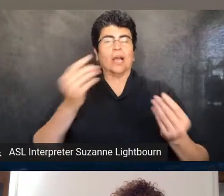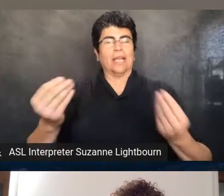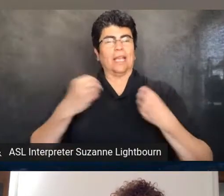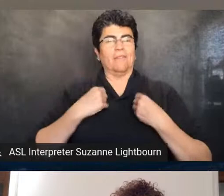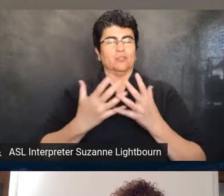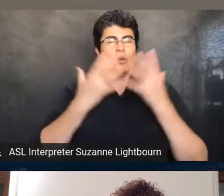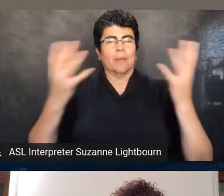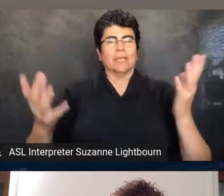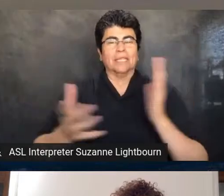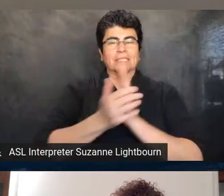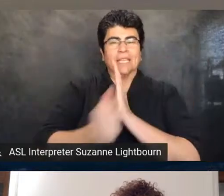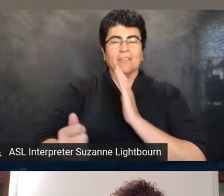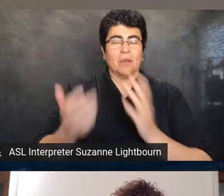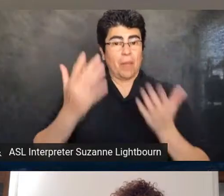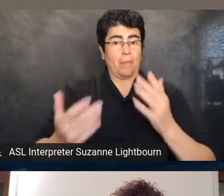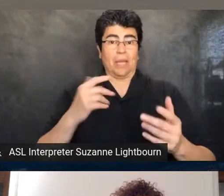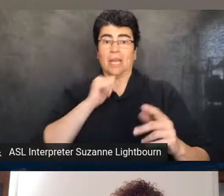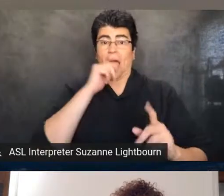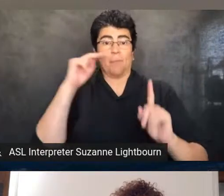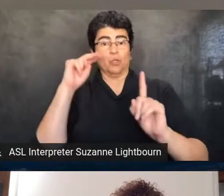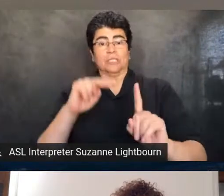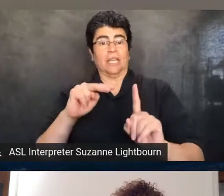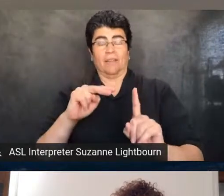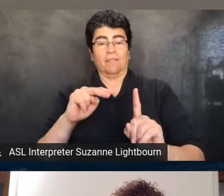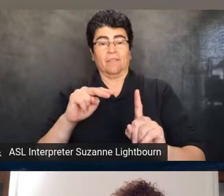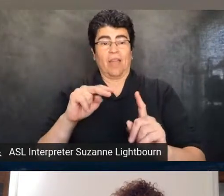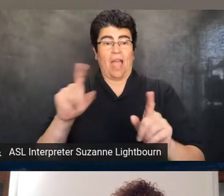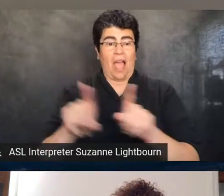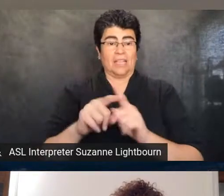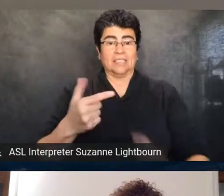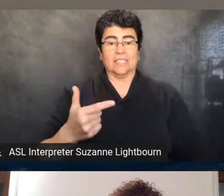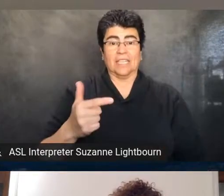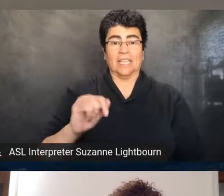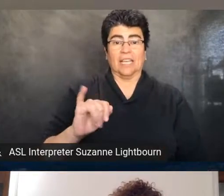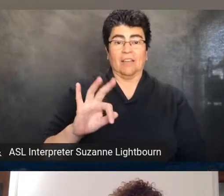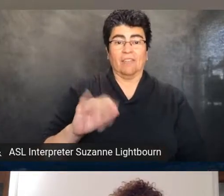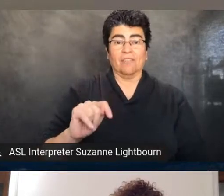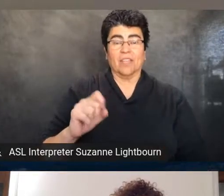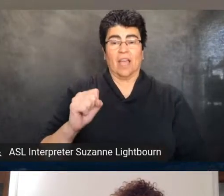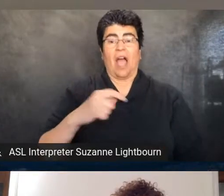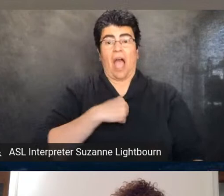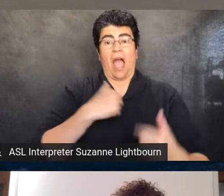that may or may not be perceived. I have spina bifida and I'm proud,